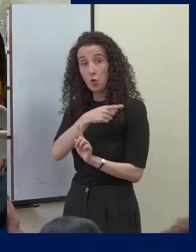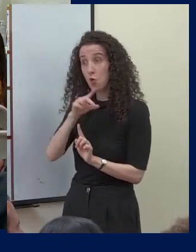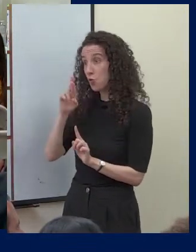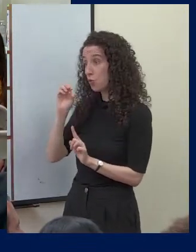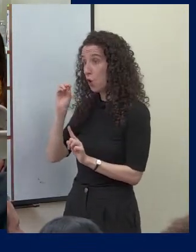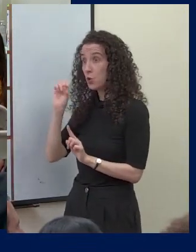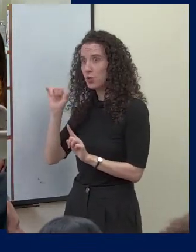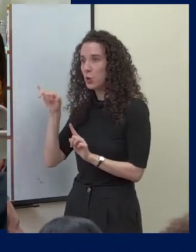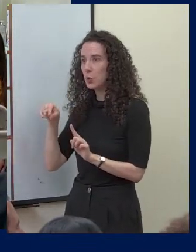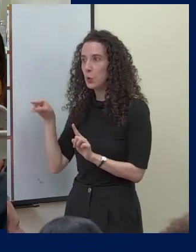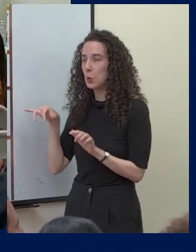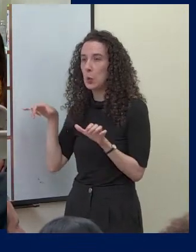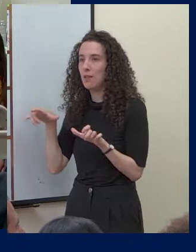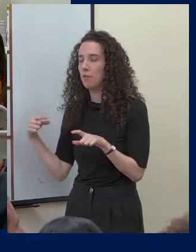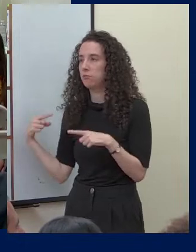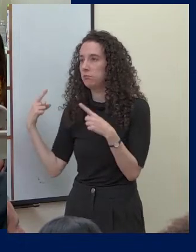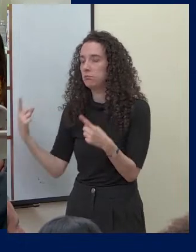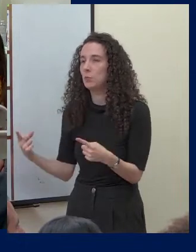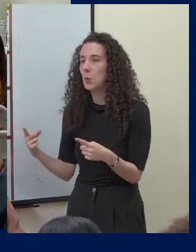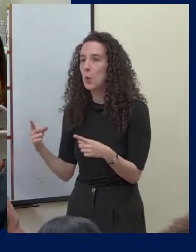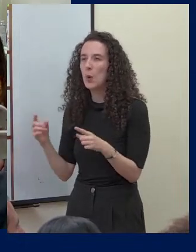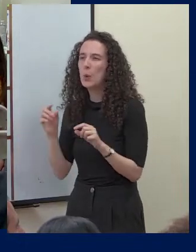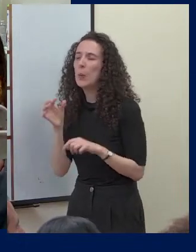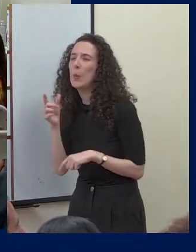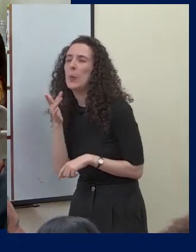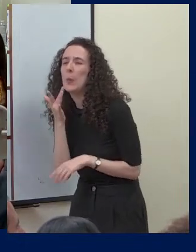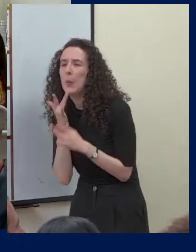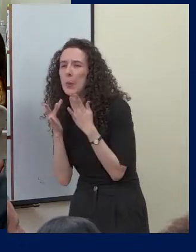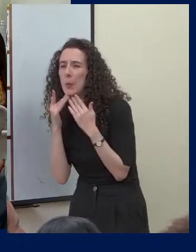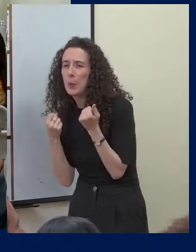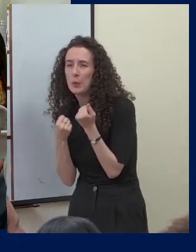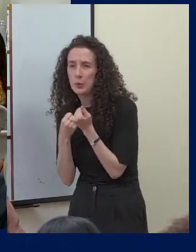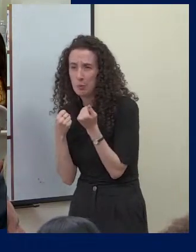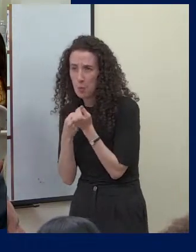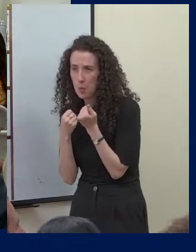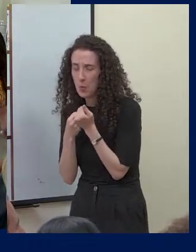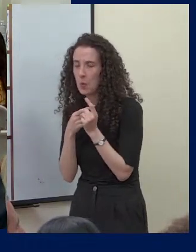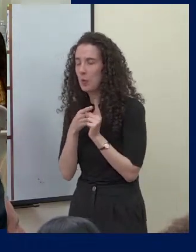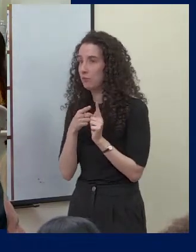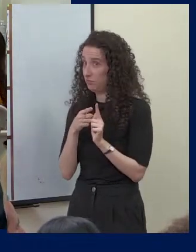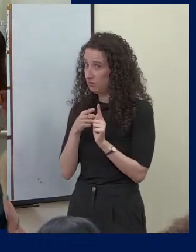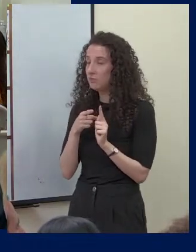They have been jumping -- to make up all this work and have received grants from different